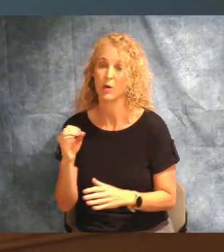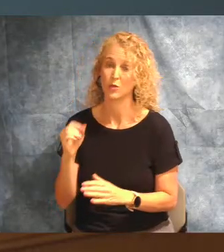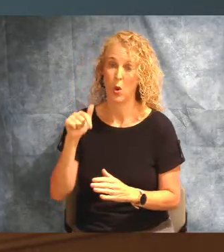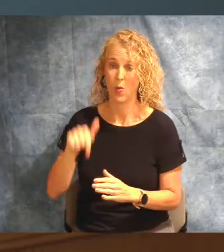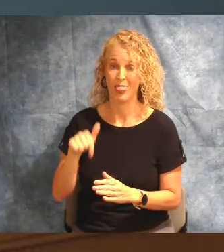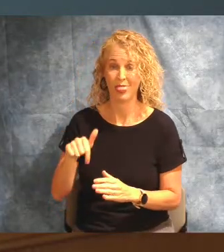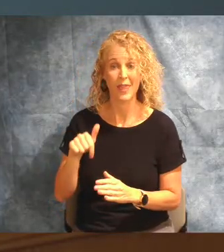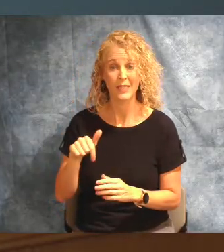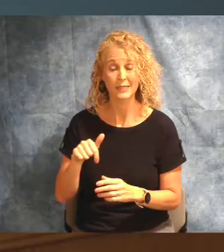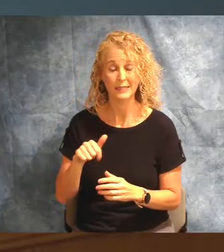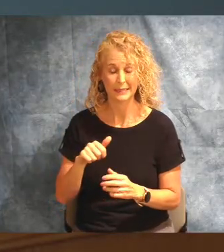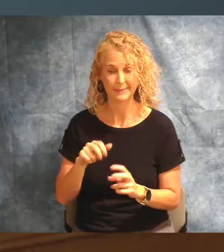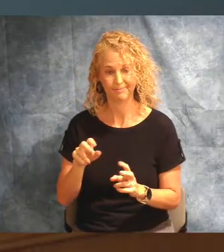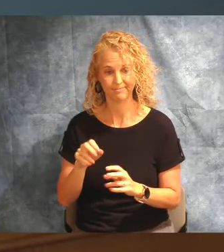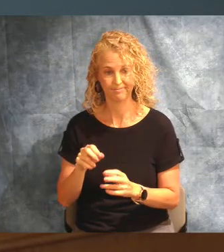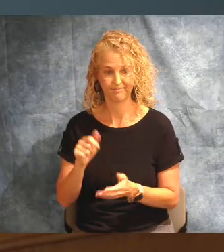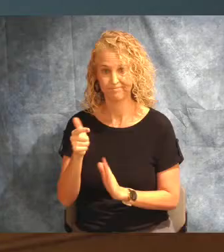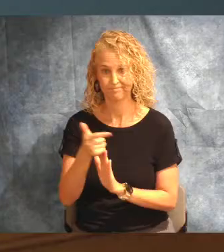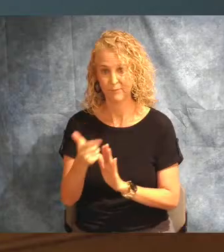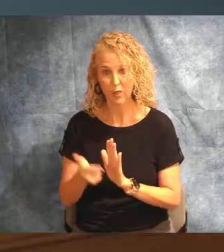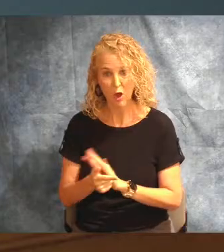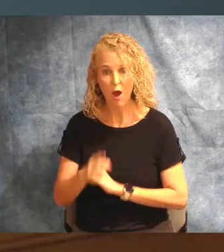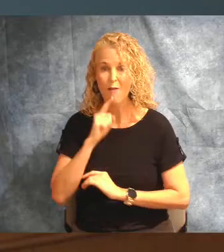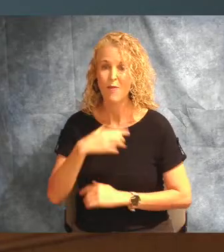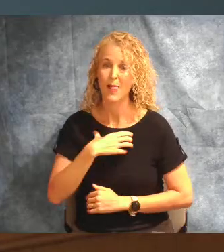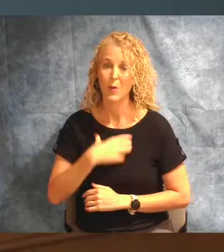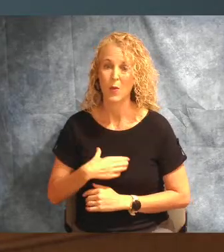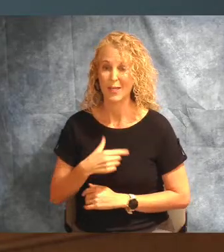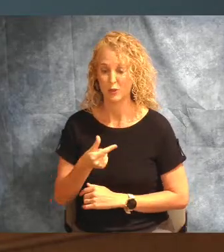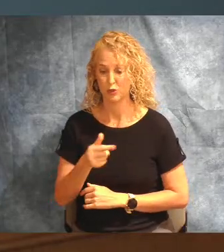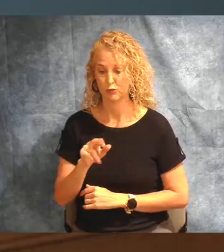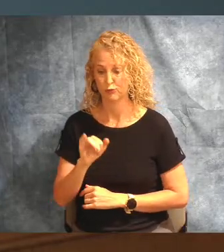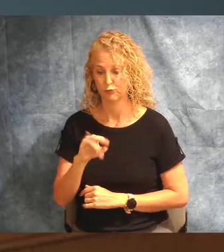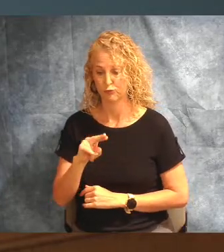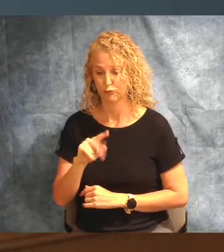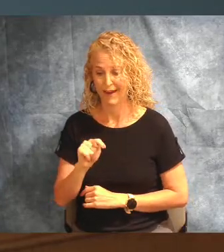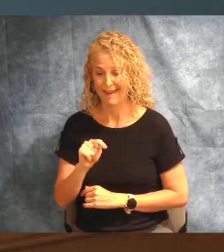about that. Really wish it it was a grant that was received. Wish it could have been more,